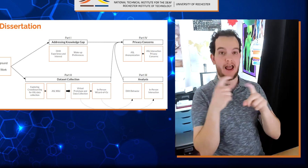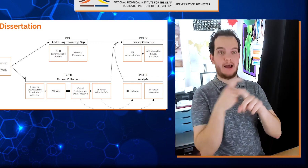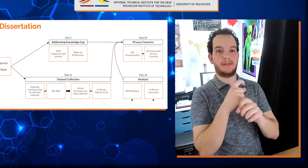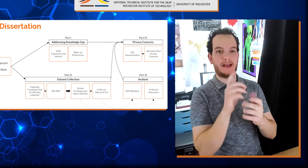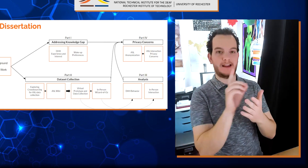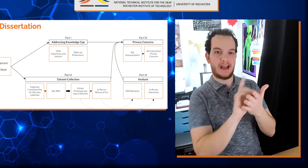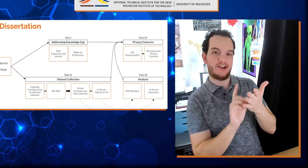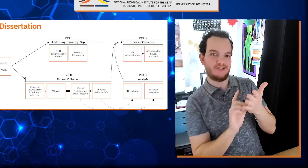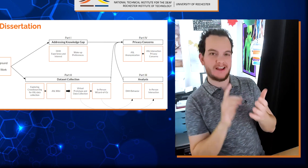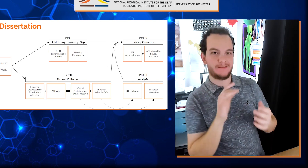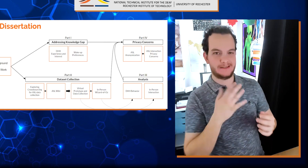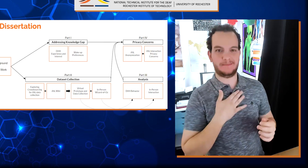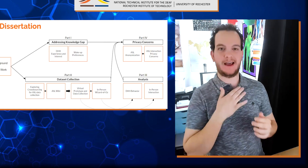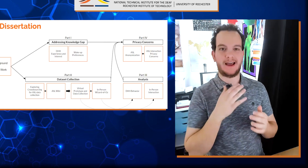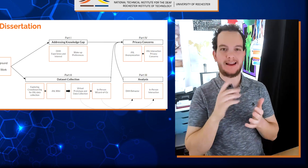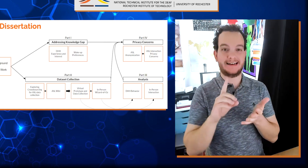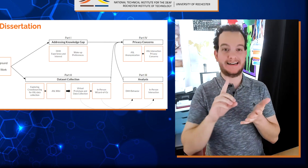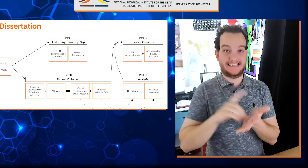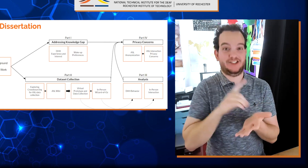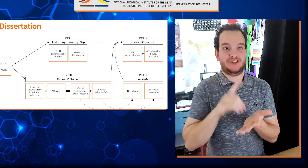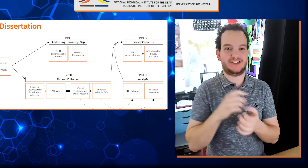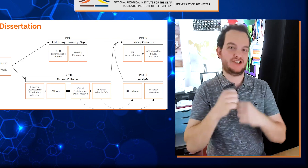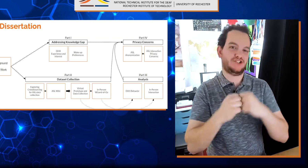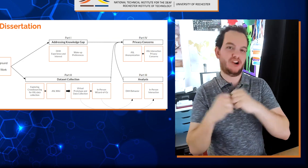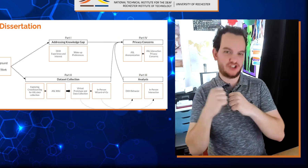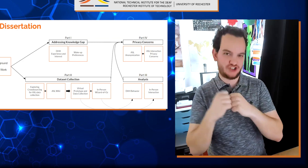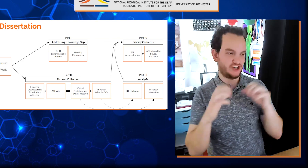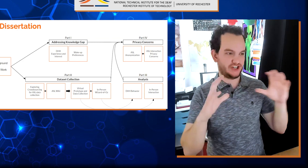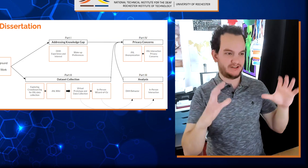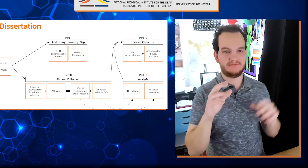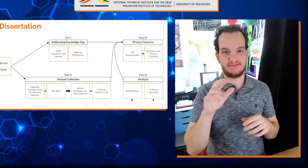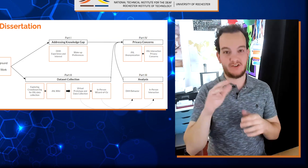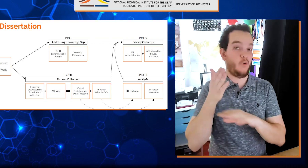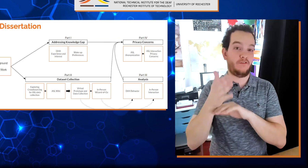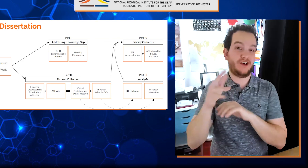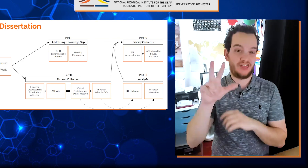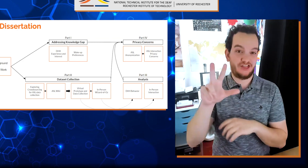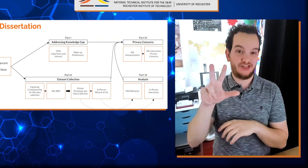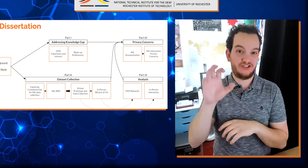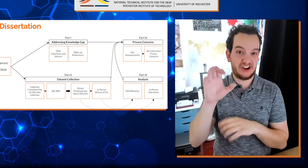So this complicated diagram is my dissertation structure.